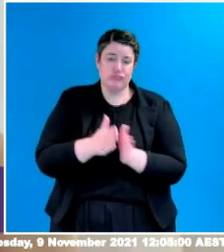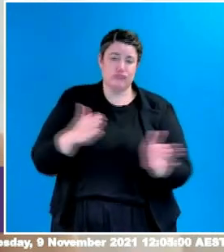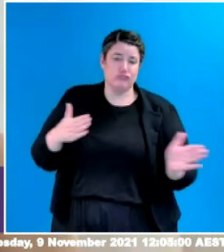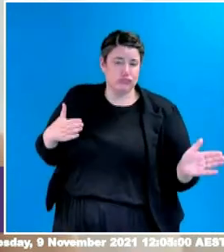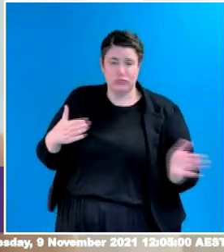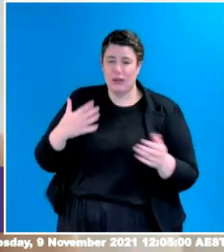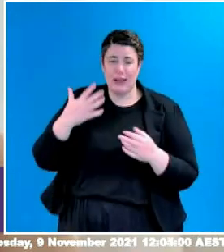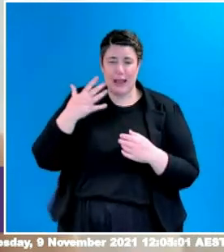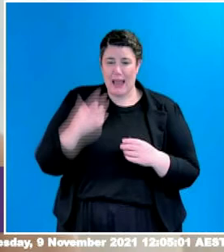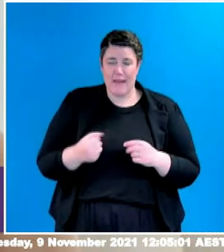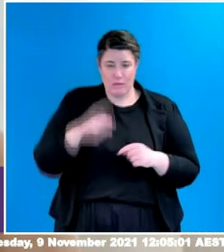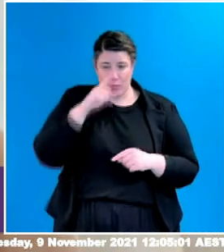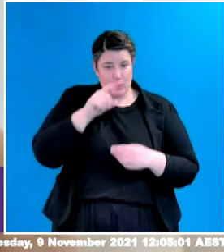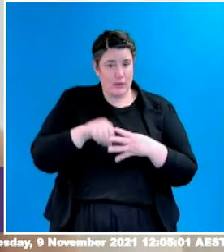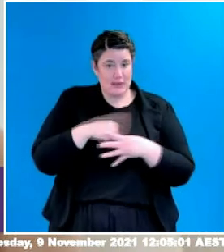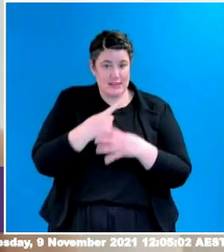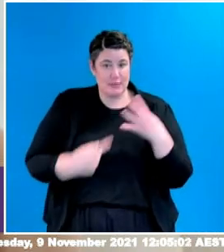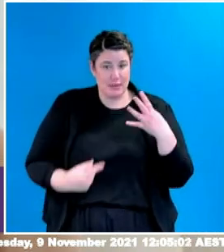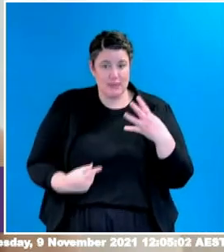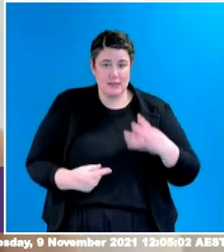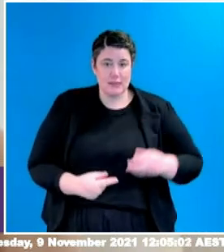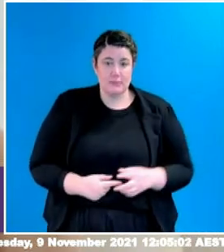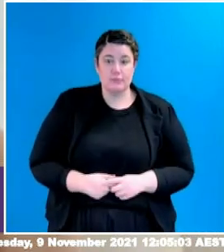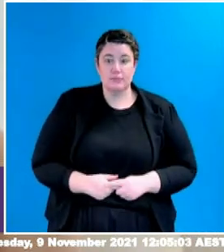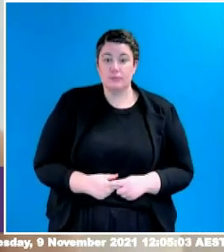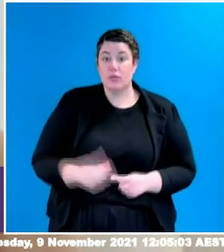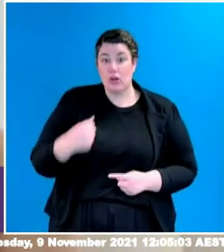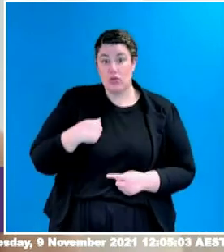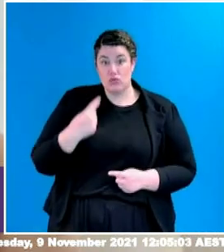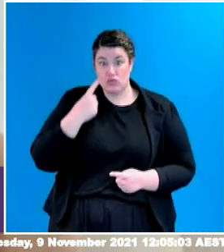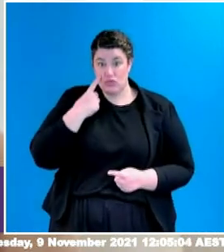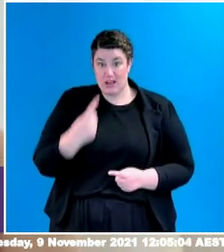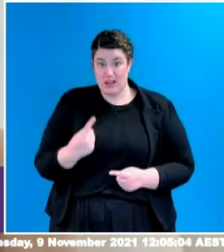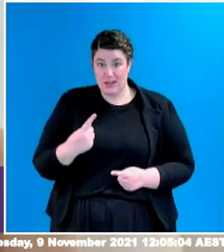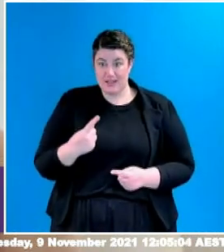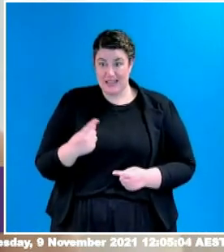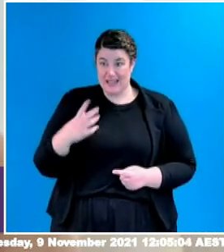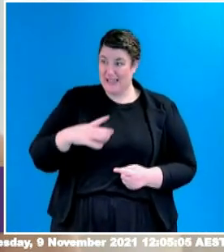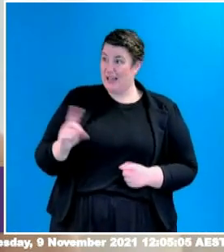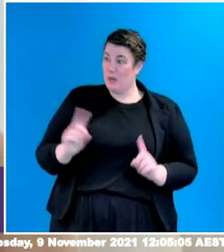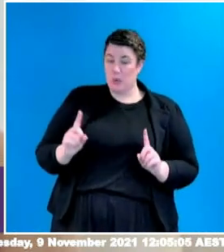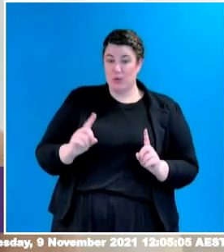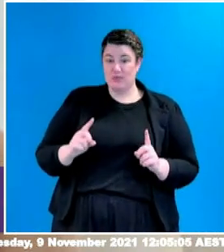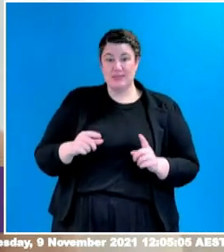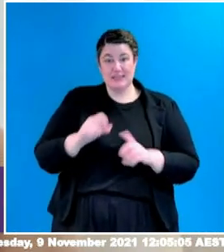experienced and I realised what we needed was leadership, so I founded the